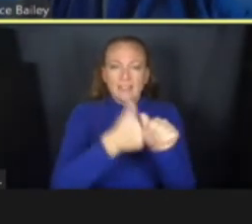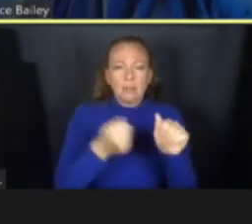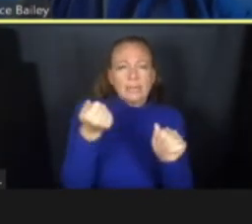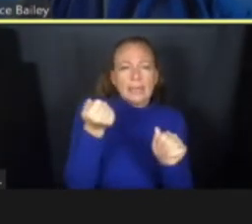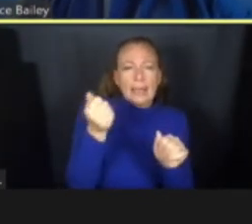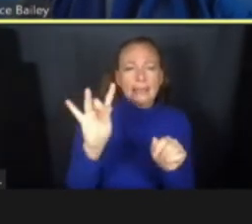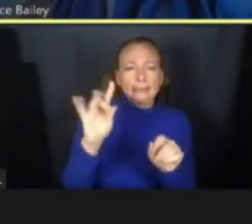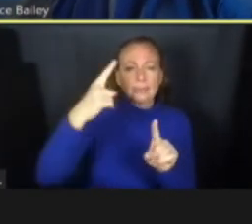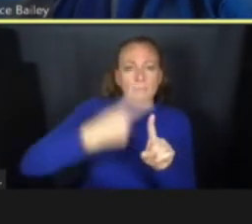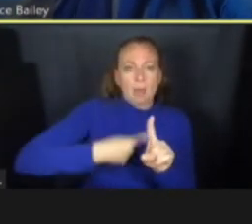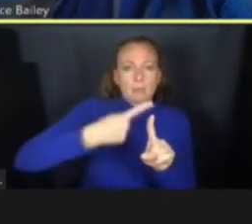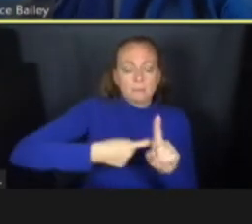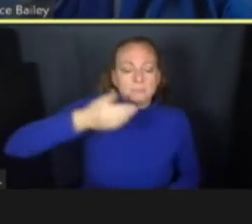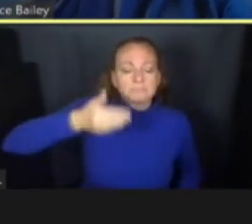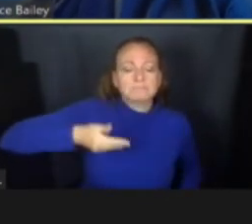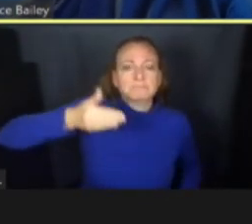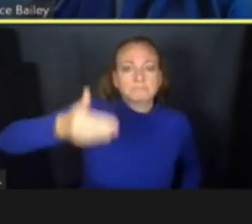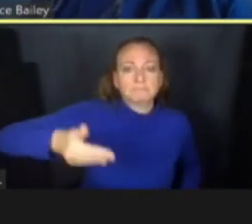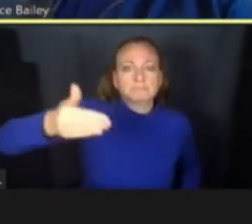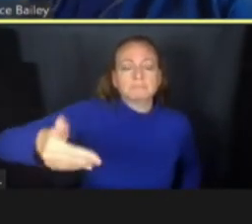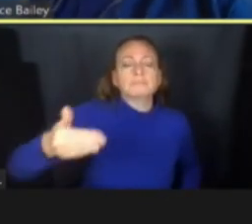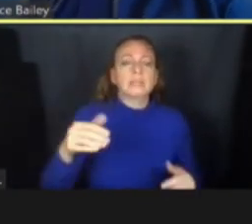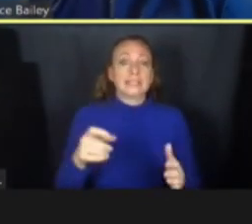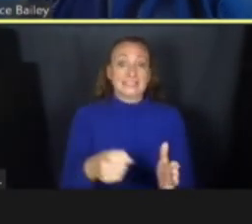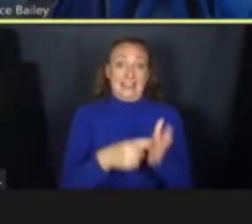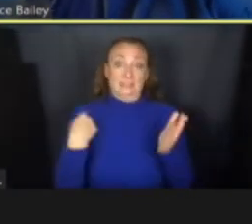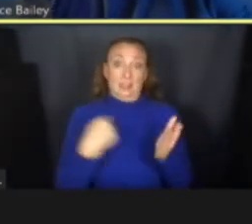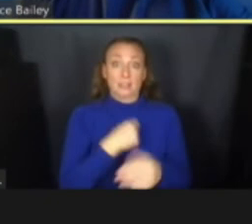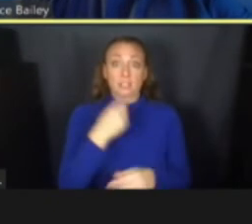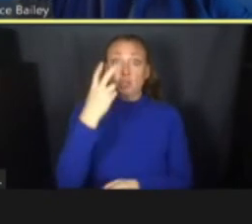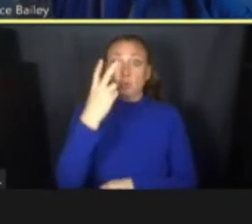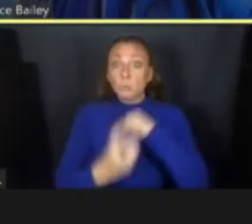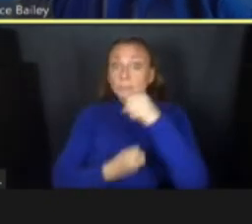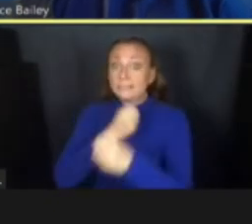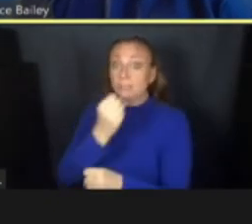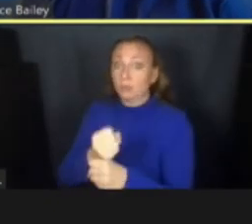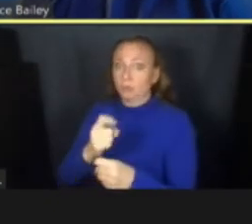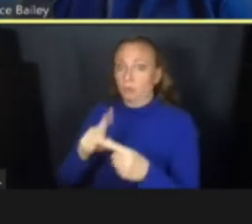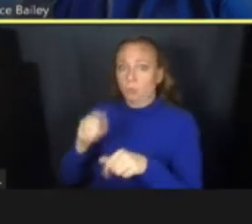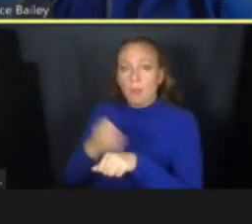And it takes us probably two years to update 508. You know, at a minimum.